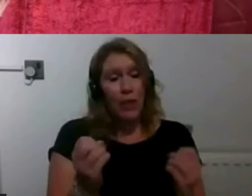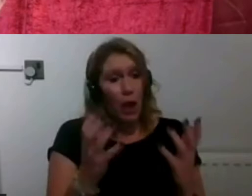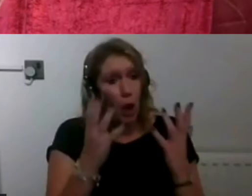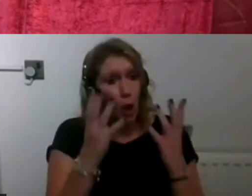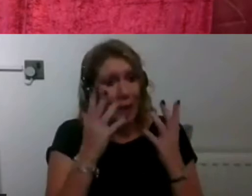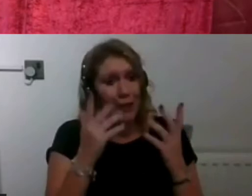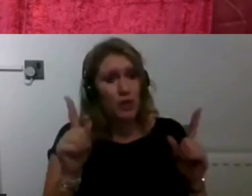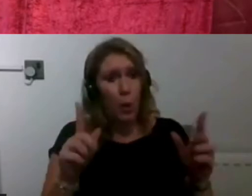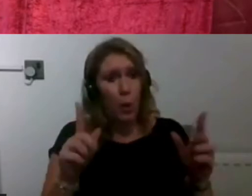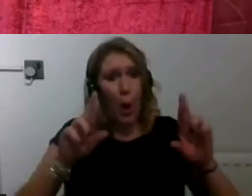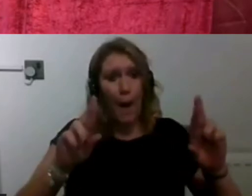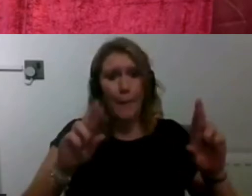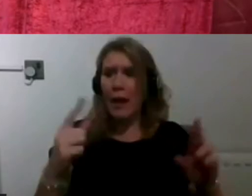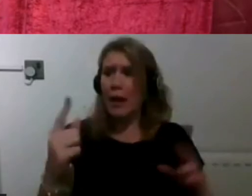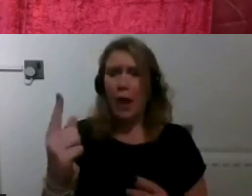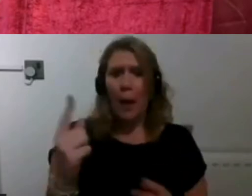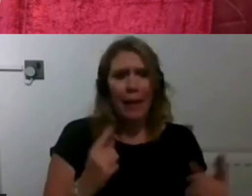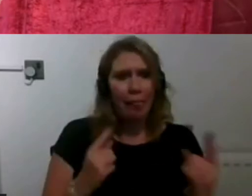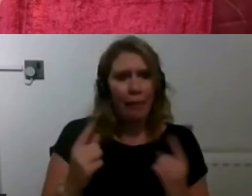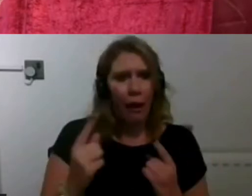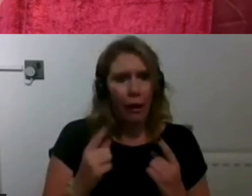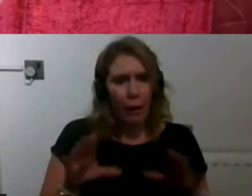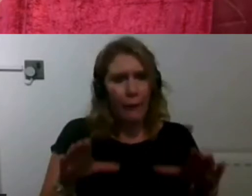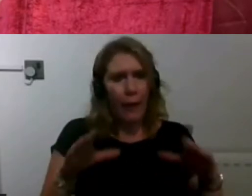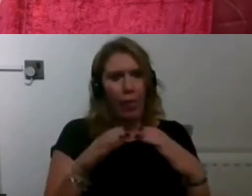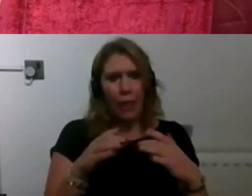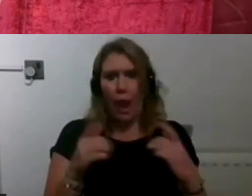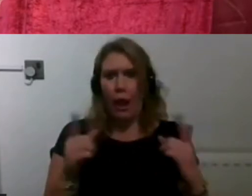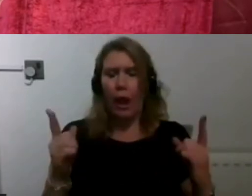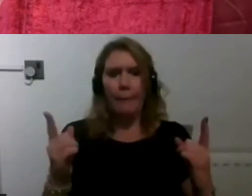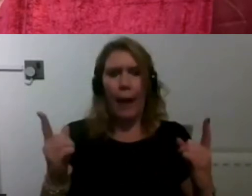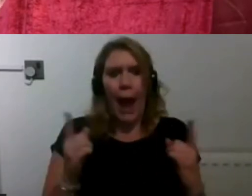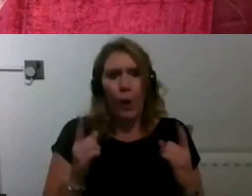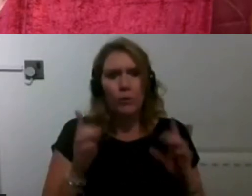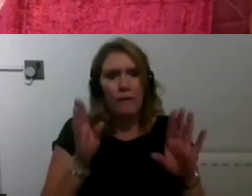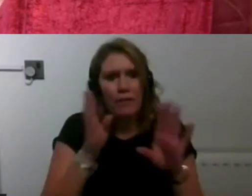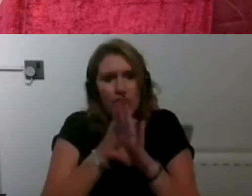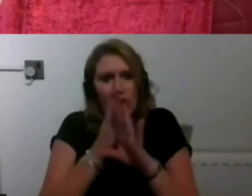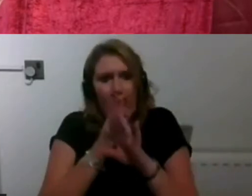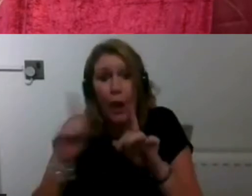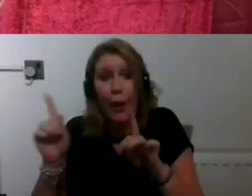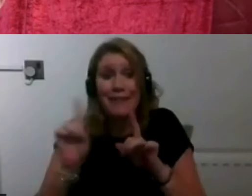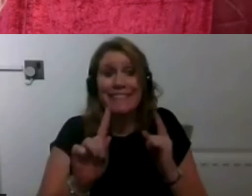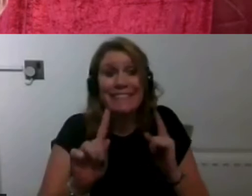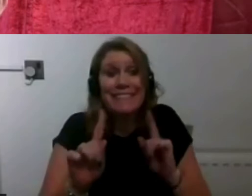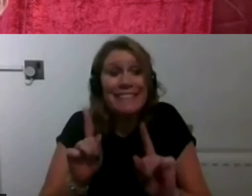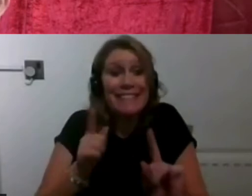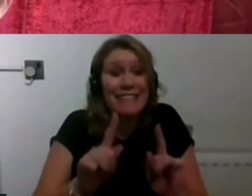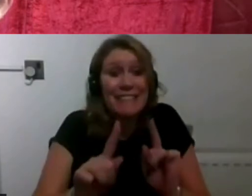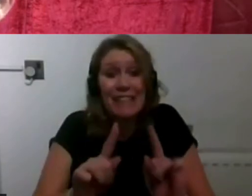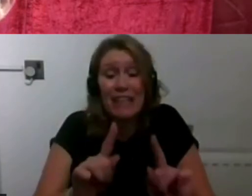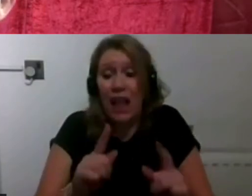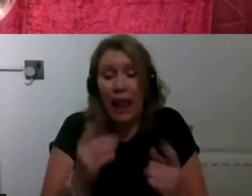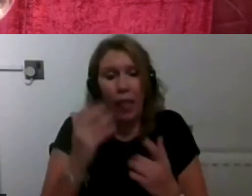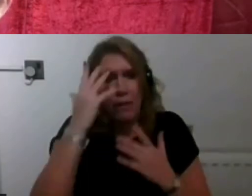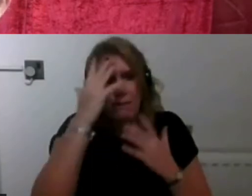Come out of the shadows Come clear your fogged minds, Let your inquisition grow